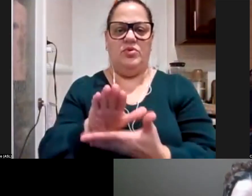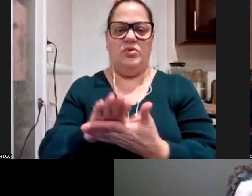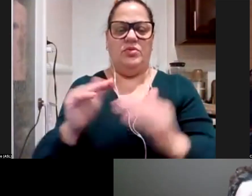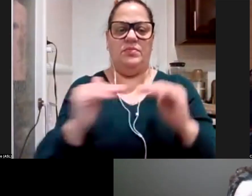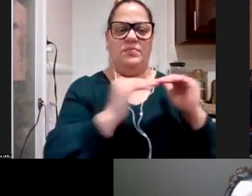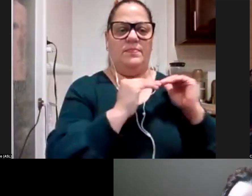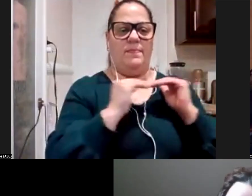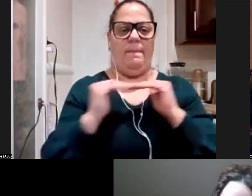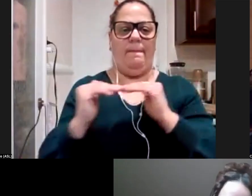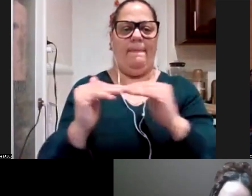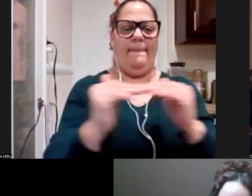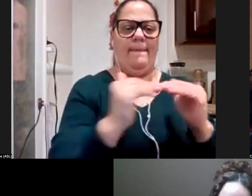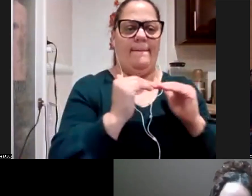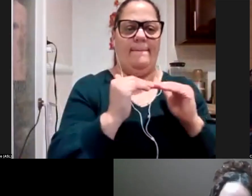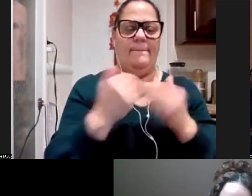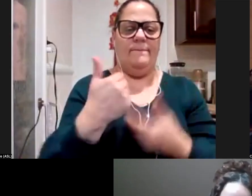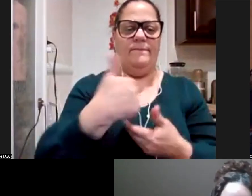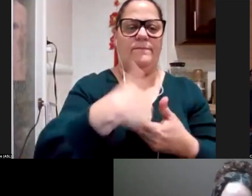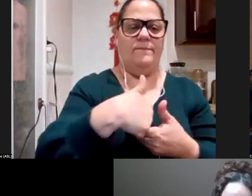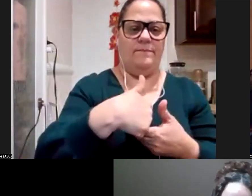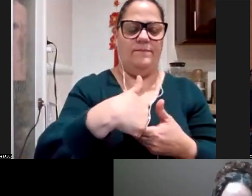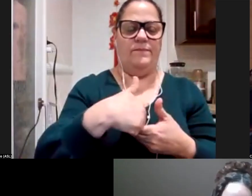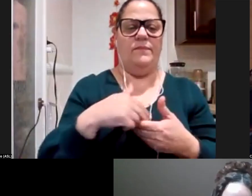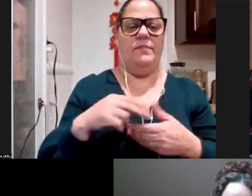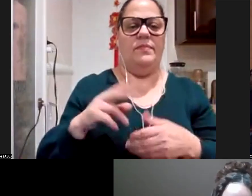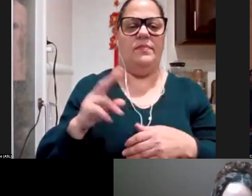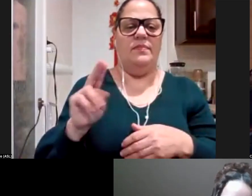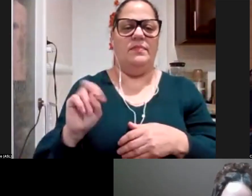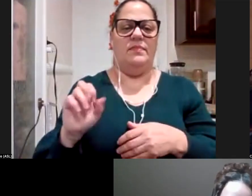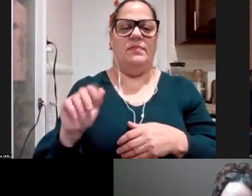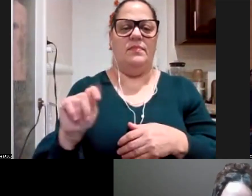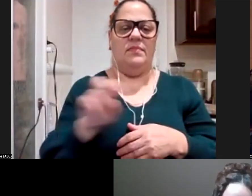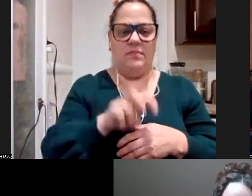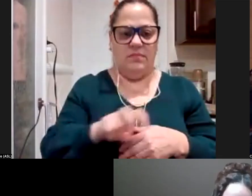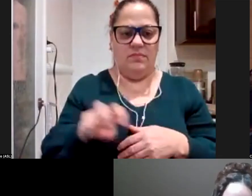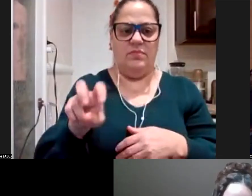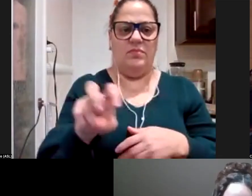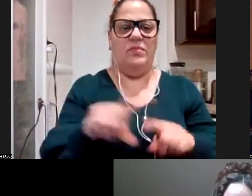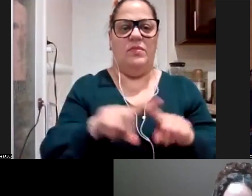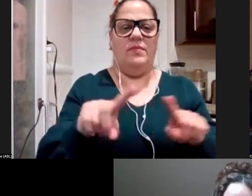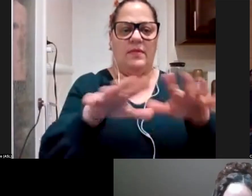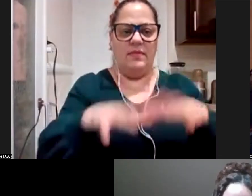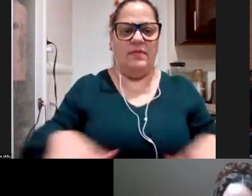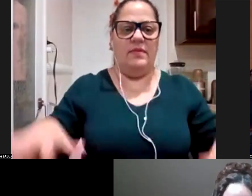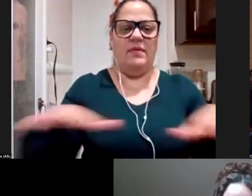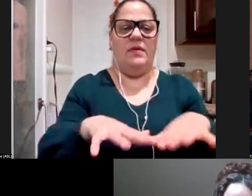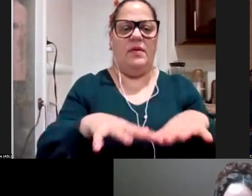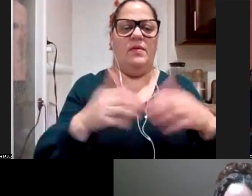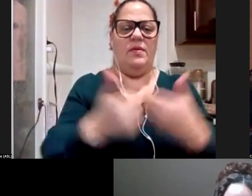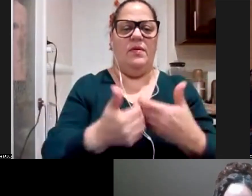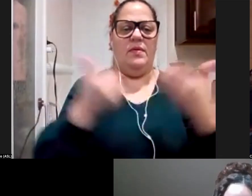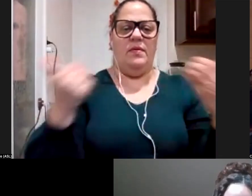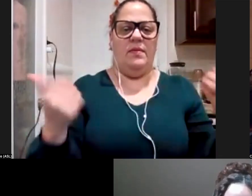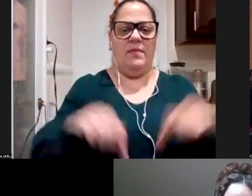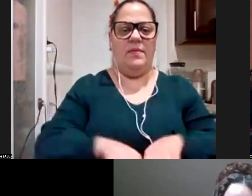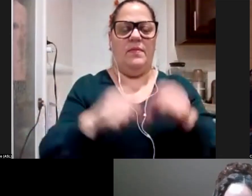who will join Natalie in the tour. But in the in the breakout area in in our multi-purpose room,